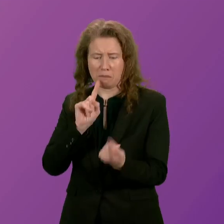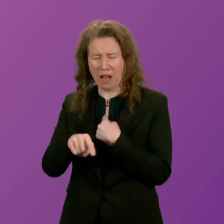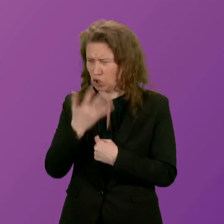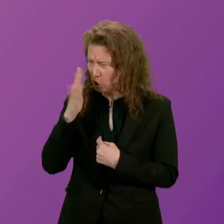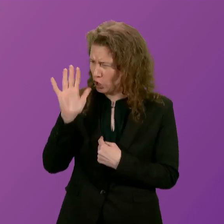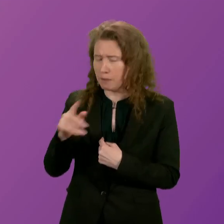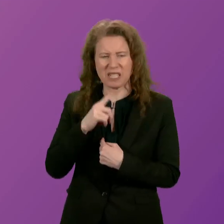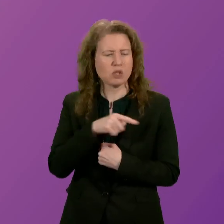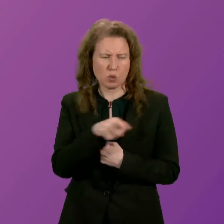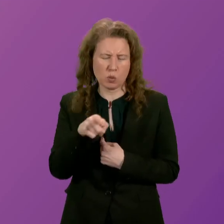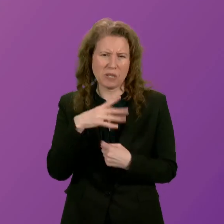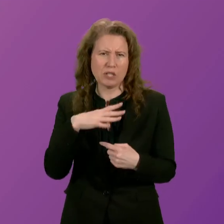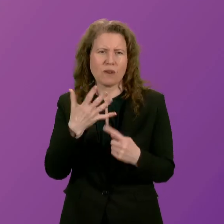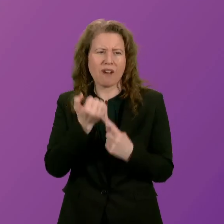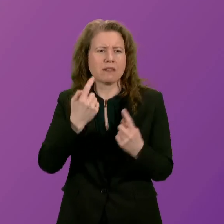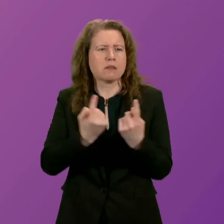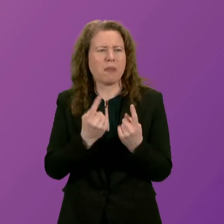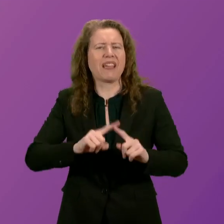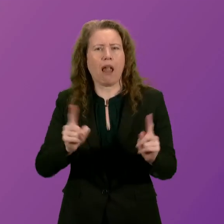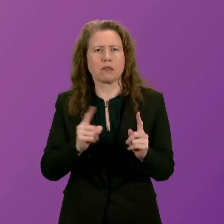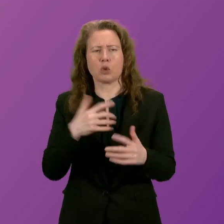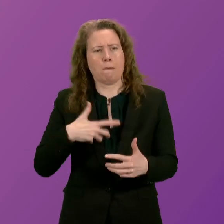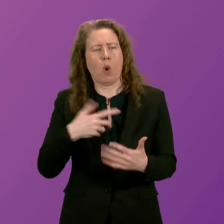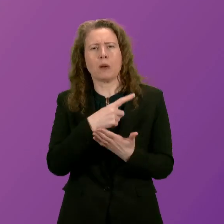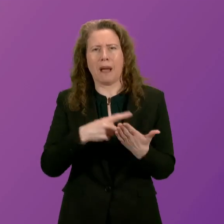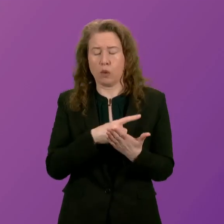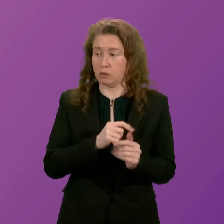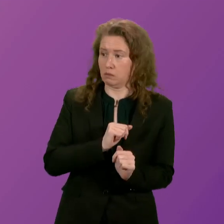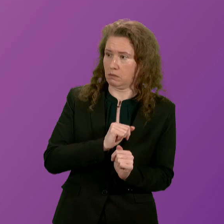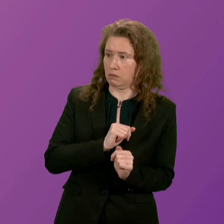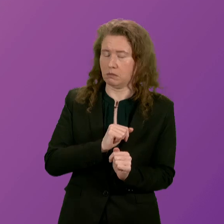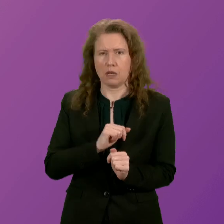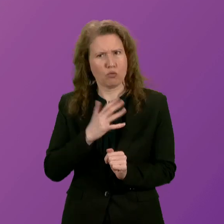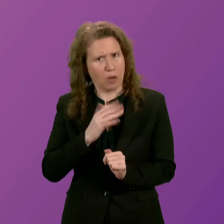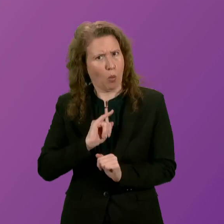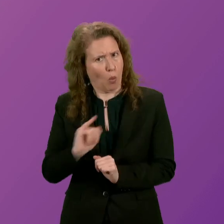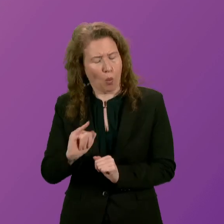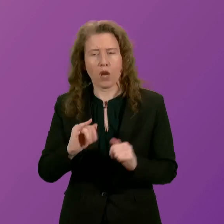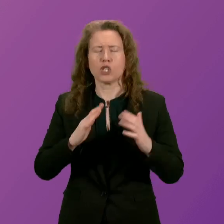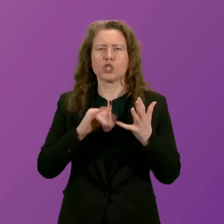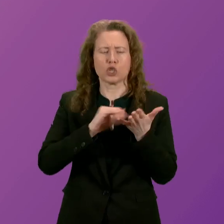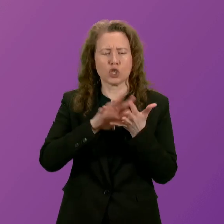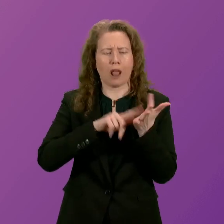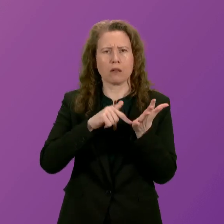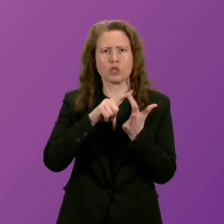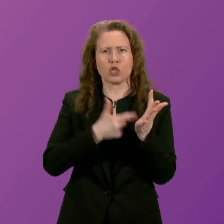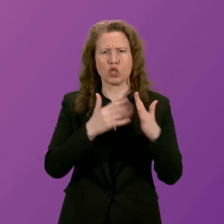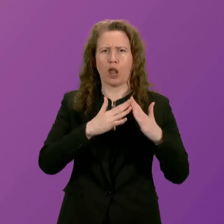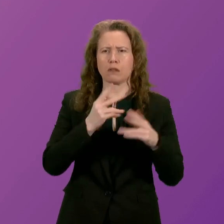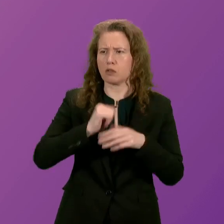“find something else ... to moan about”.— In a damning assessment, Shelter Scotland called John Swinney’s plan “a programme